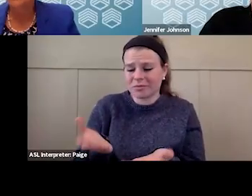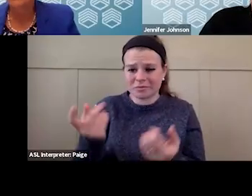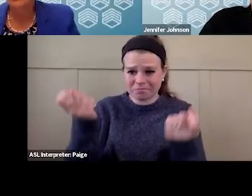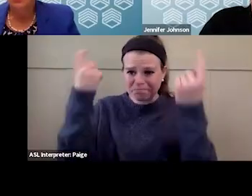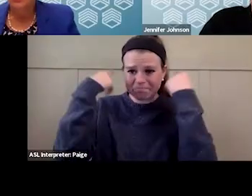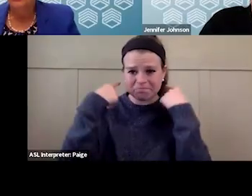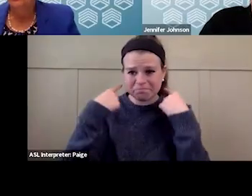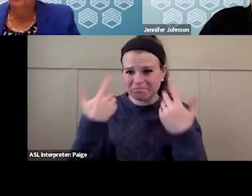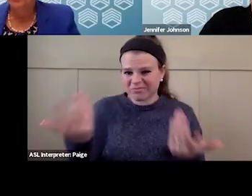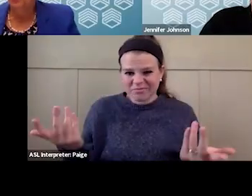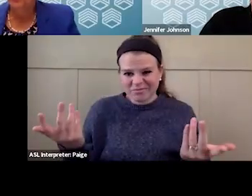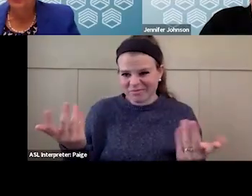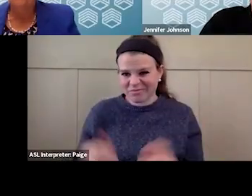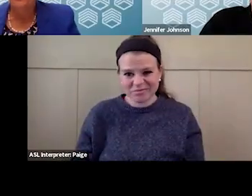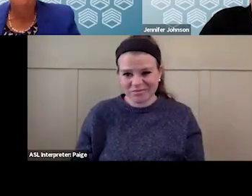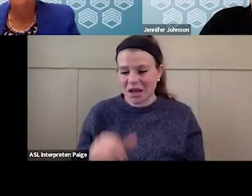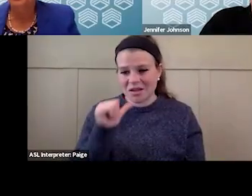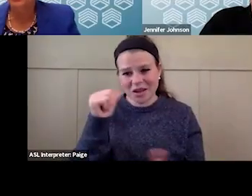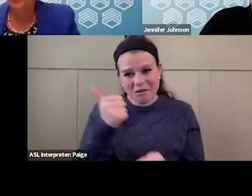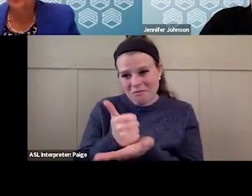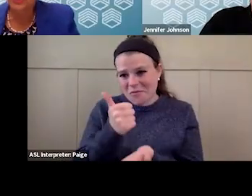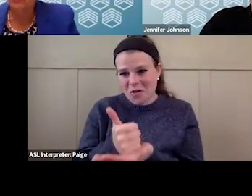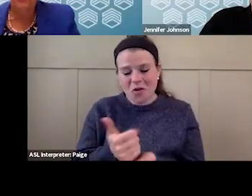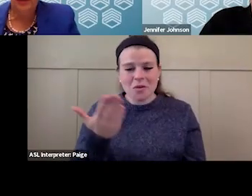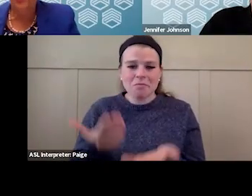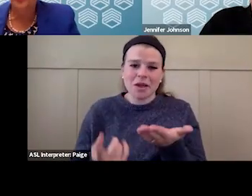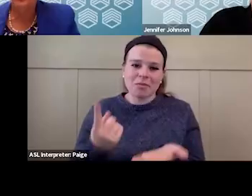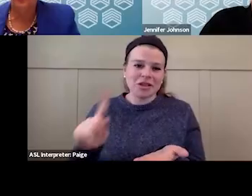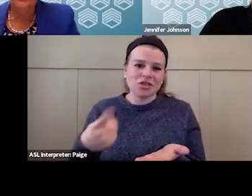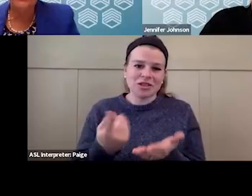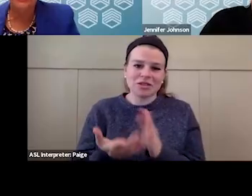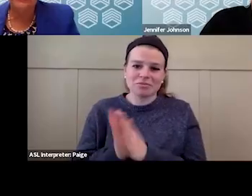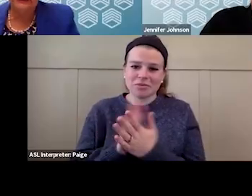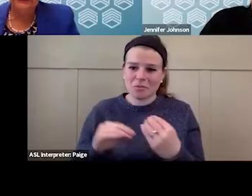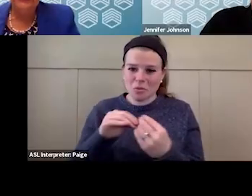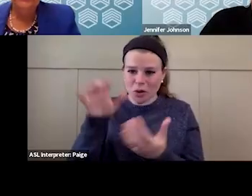those things, and it, it won't help them. It may just confuse them. It may produce more anxiety.